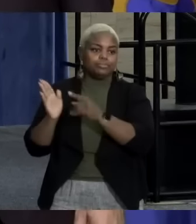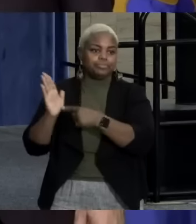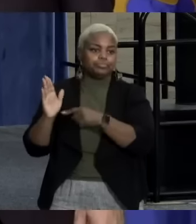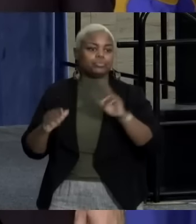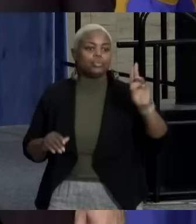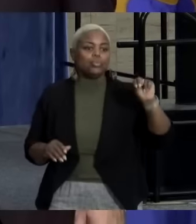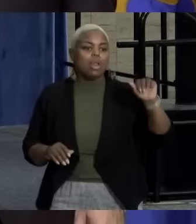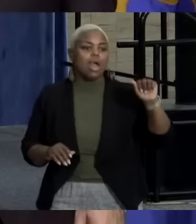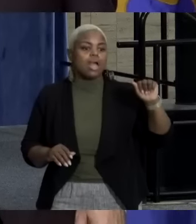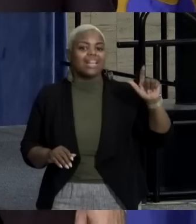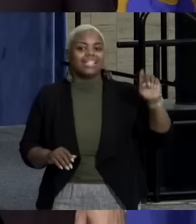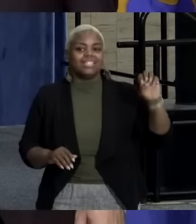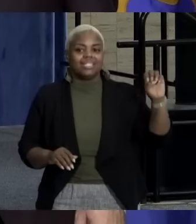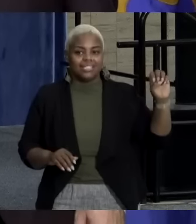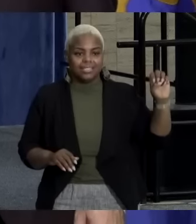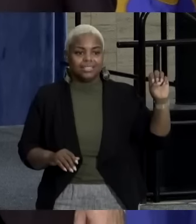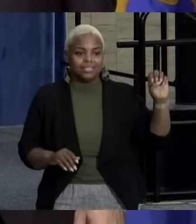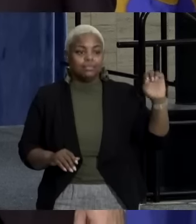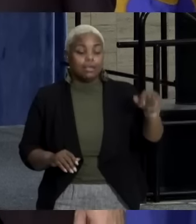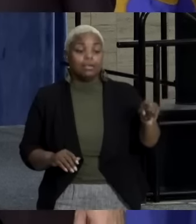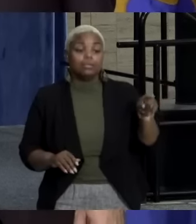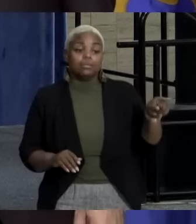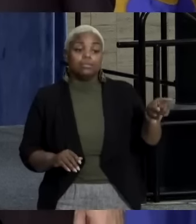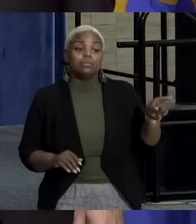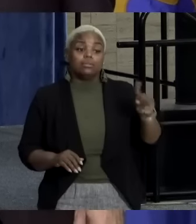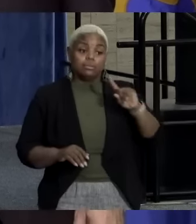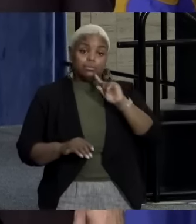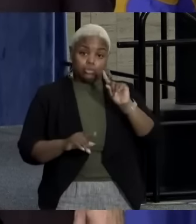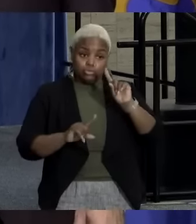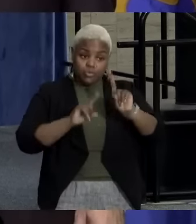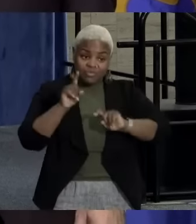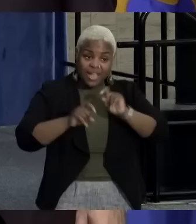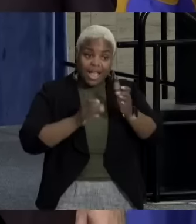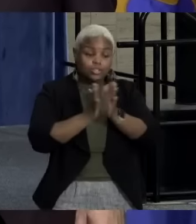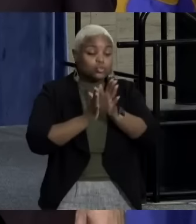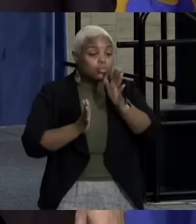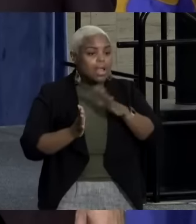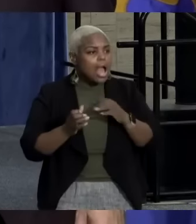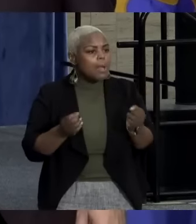and that was a survey asking women that -- how many people are able to access -- this was a